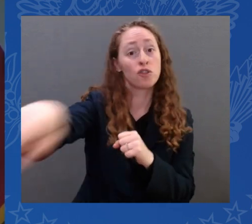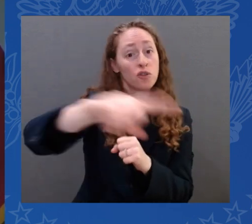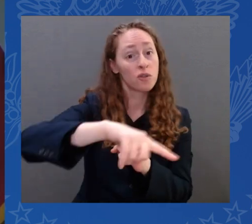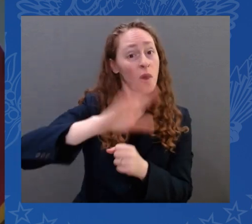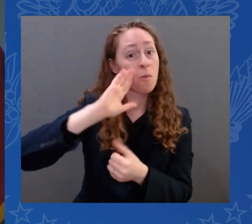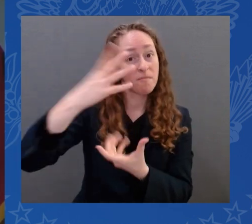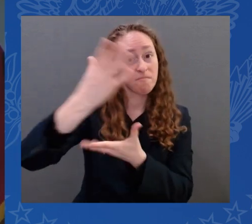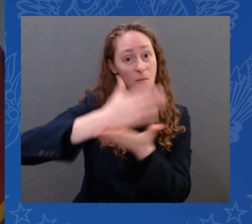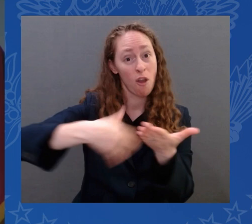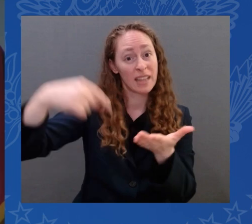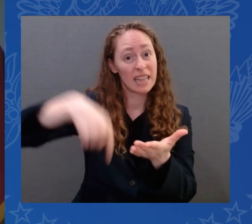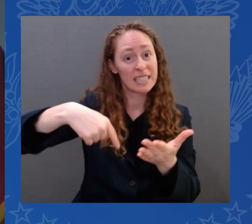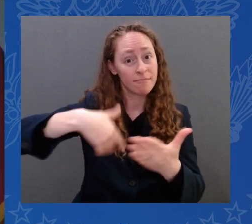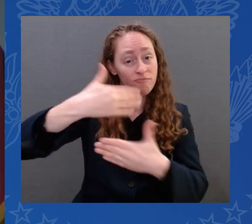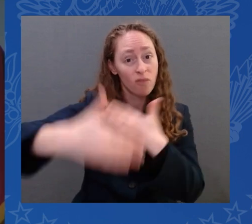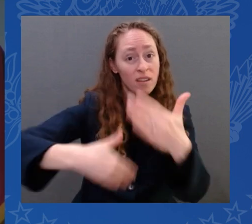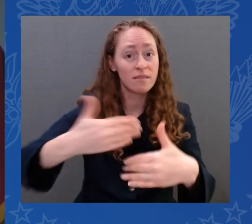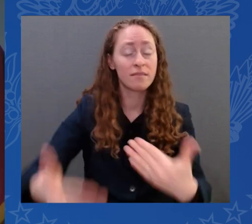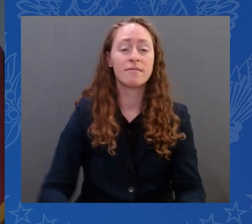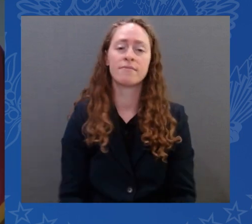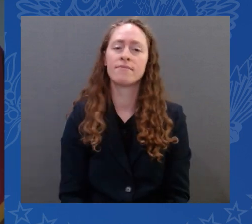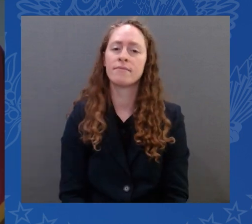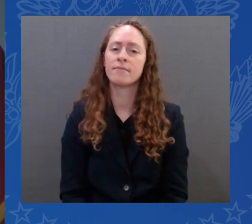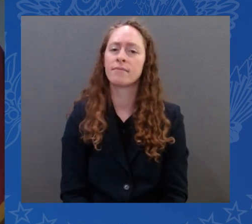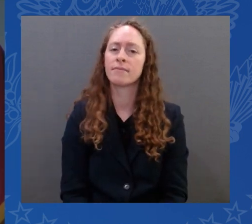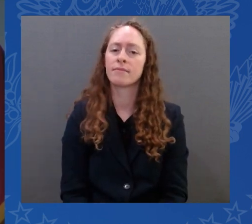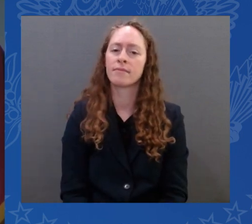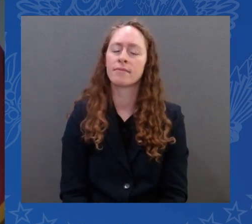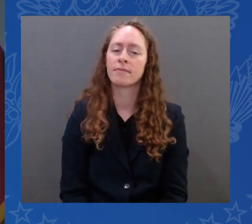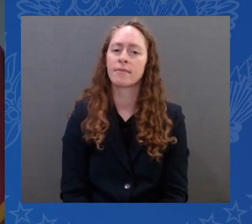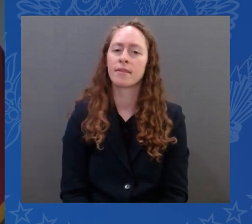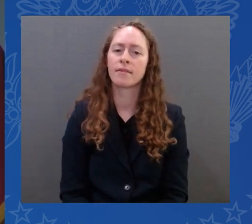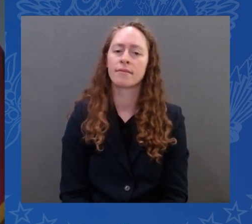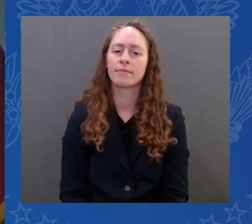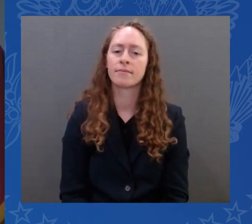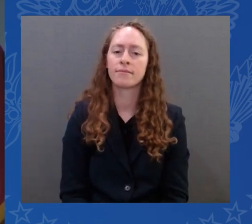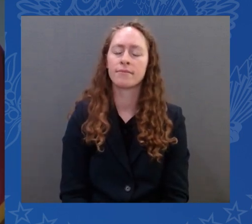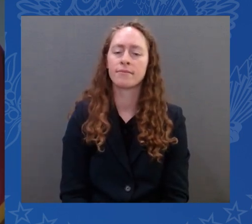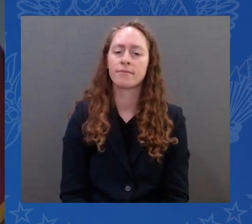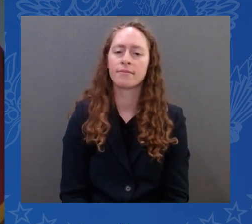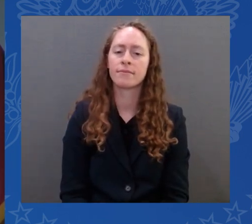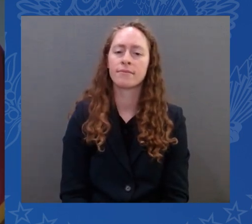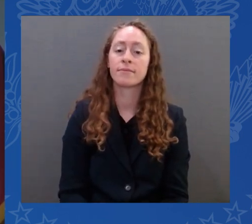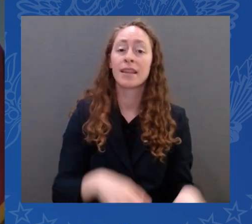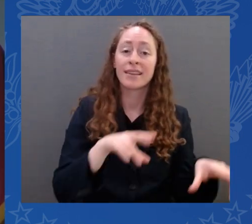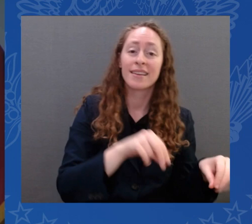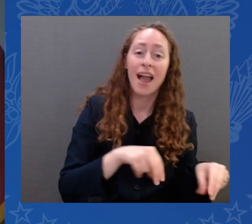As sailors and Marines, submariners and SEALs, Navy aviators and surface warfare officers,